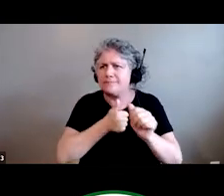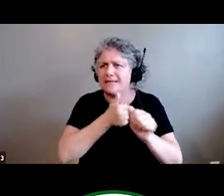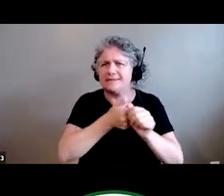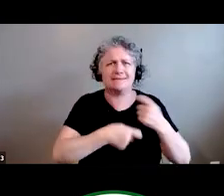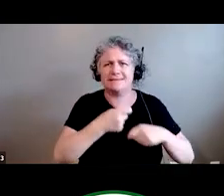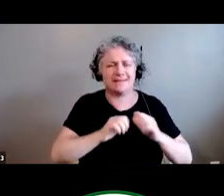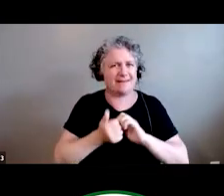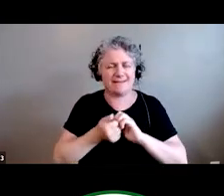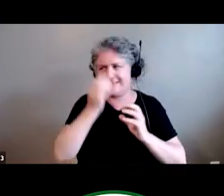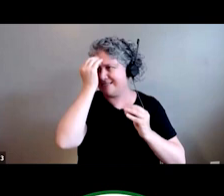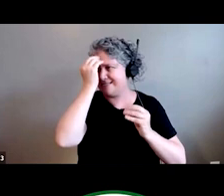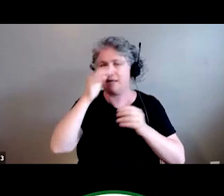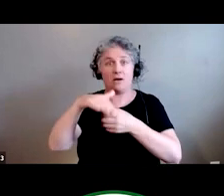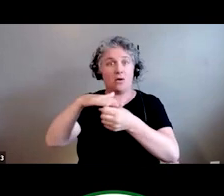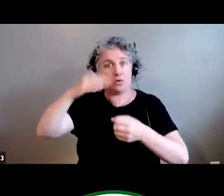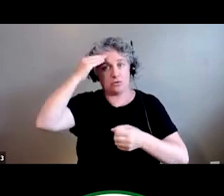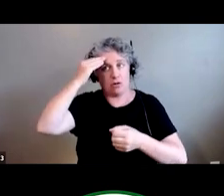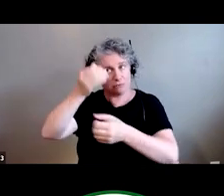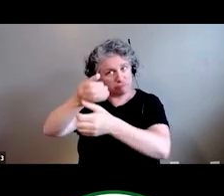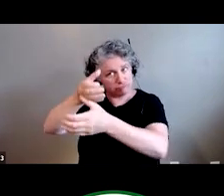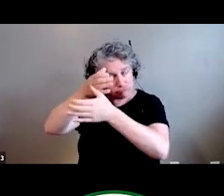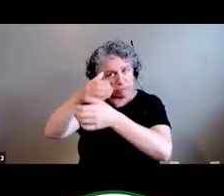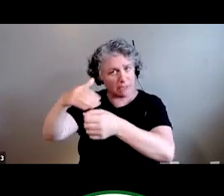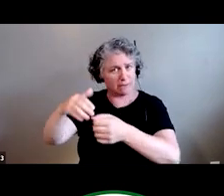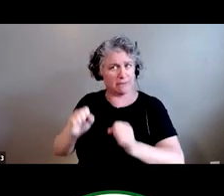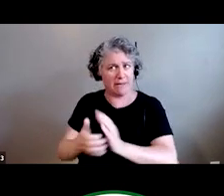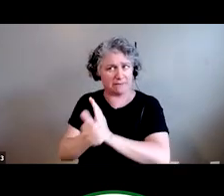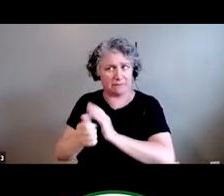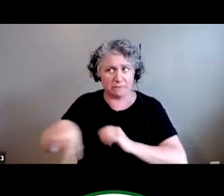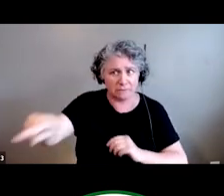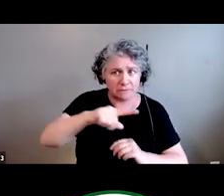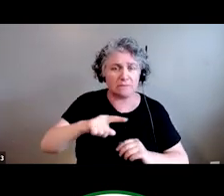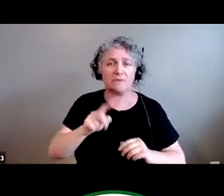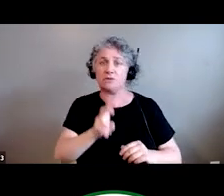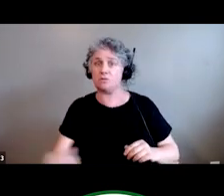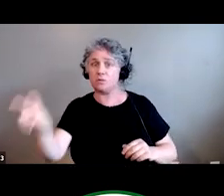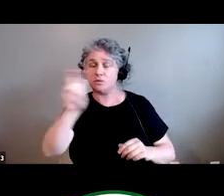We created access VC by developing partnerships with local governments, tourism organizations,